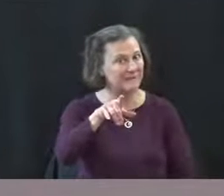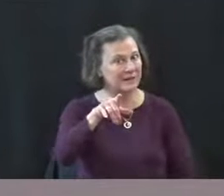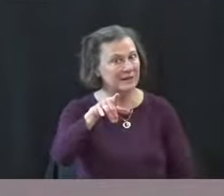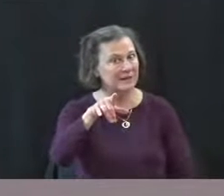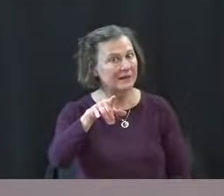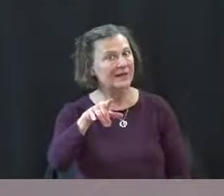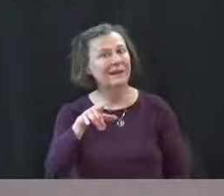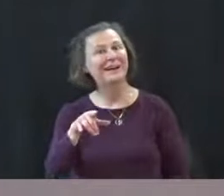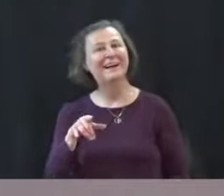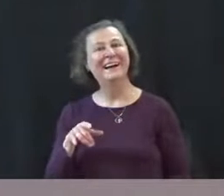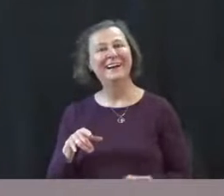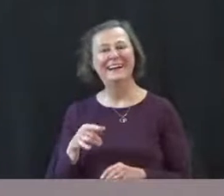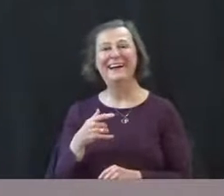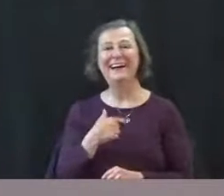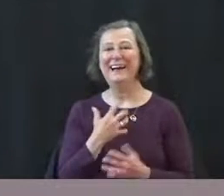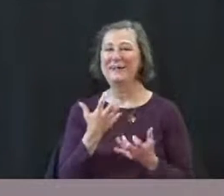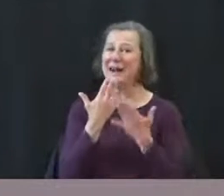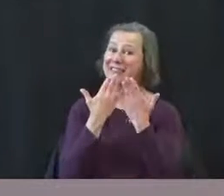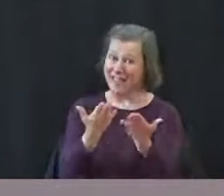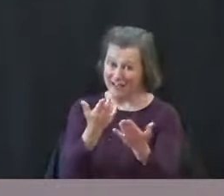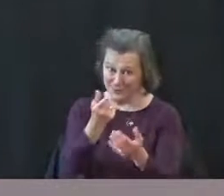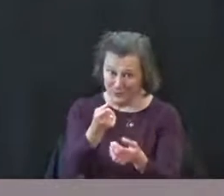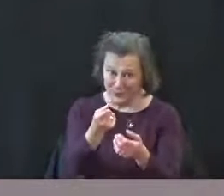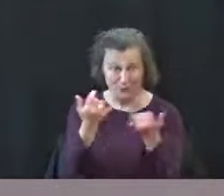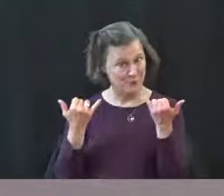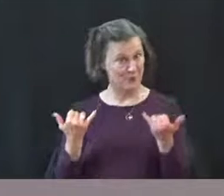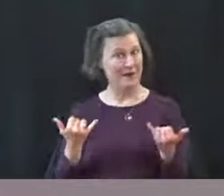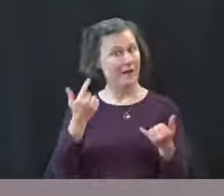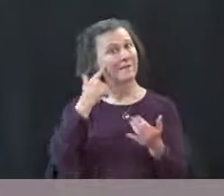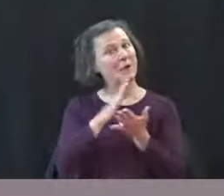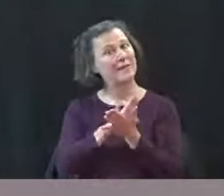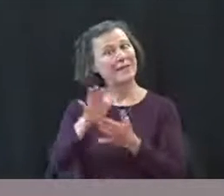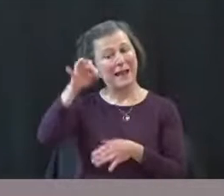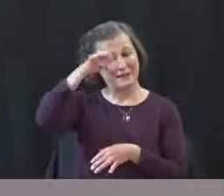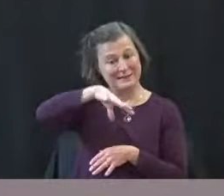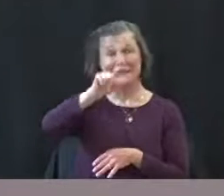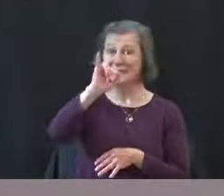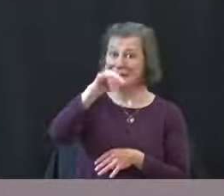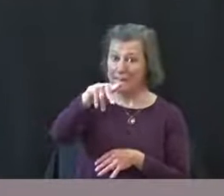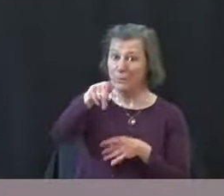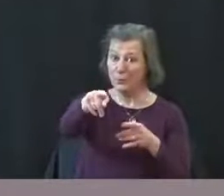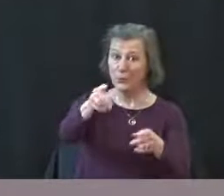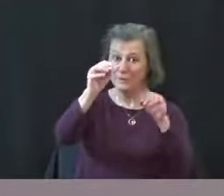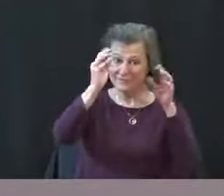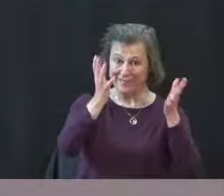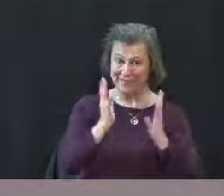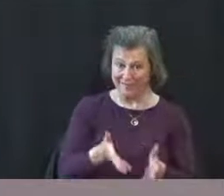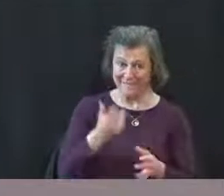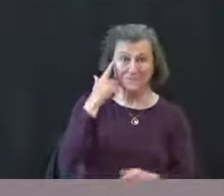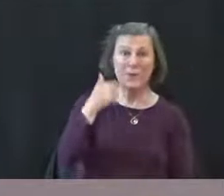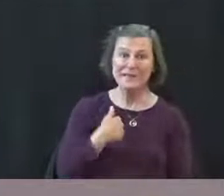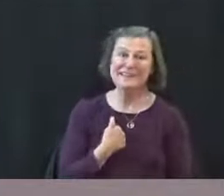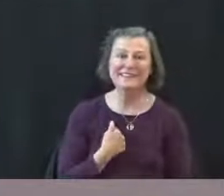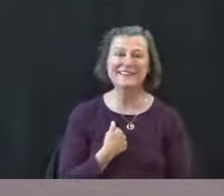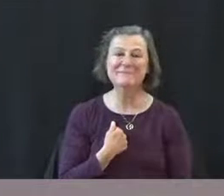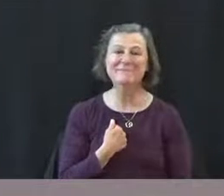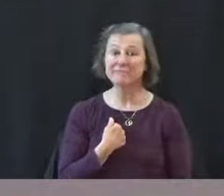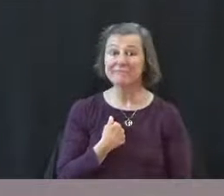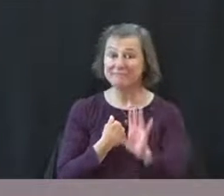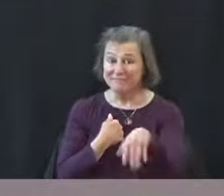And so I would like to thank you at this time for the nice tip you left me because, seriously,